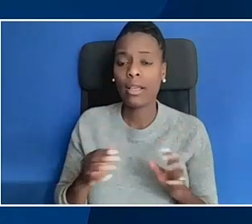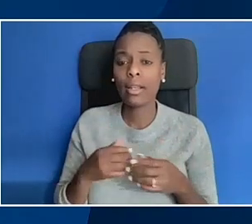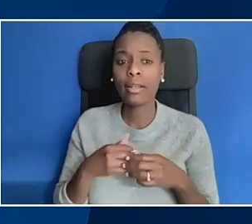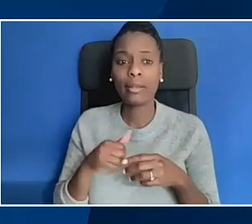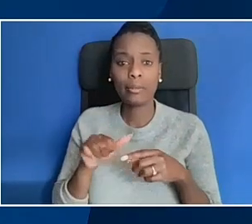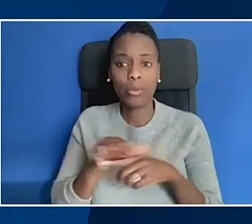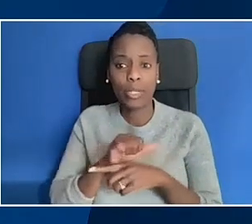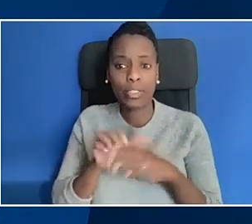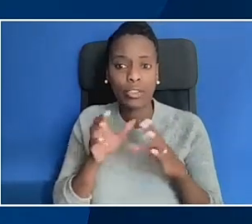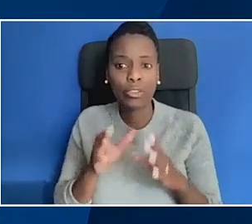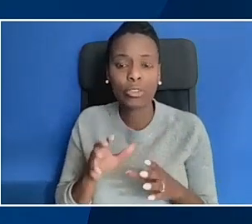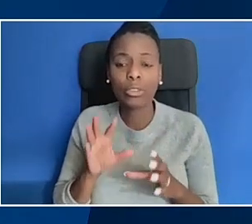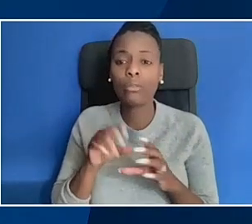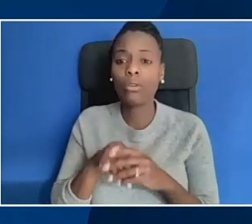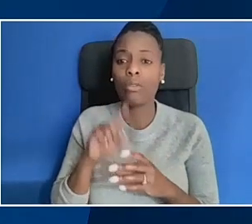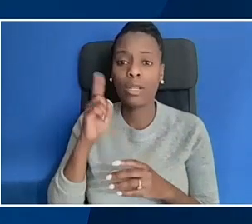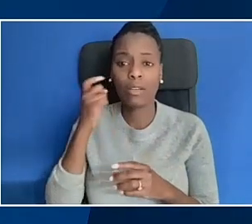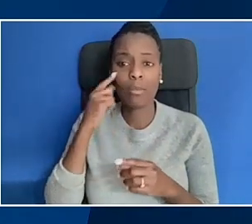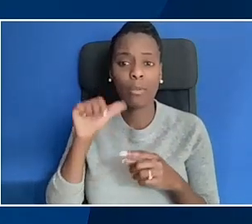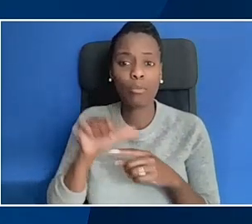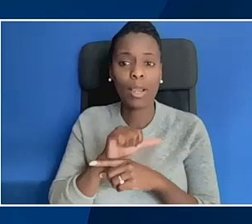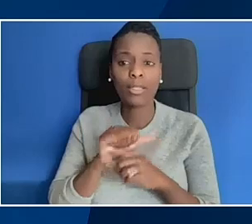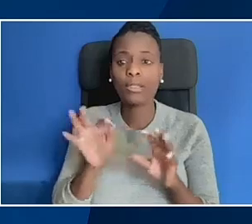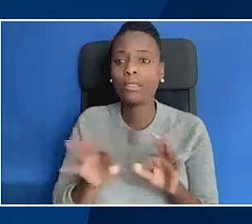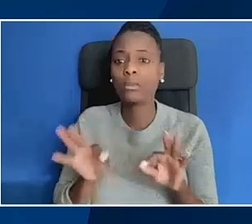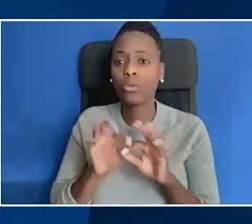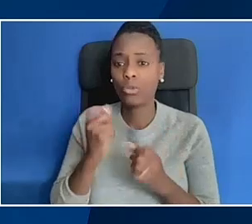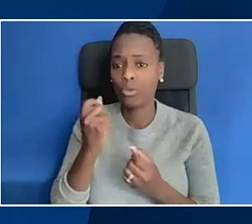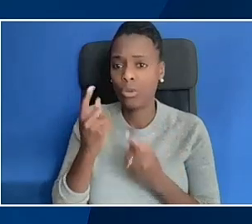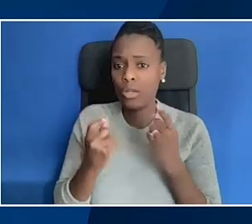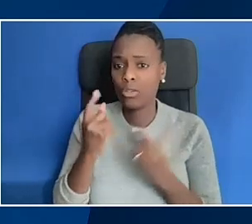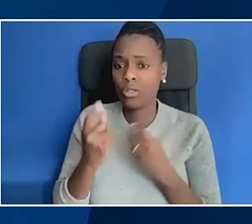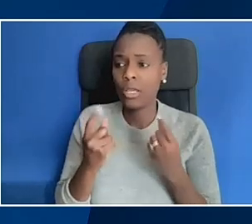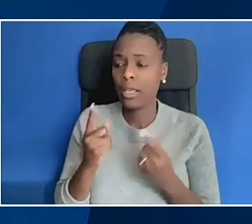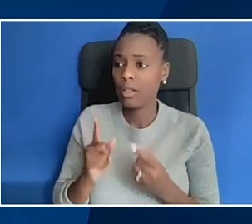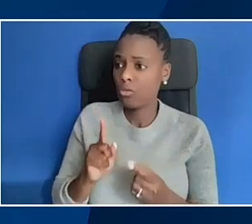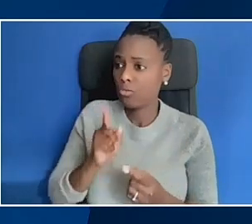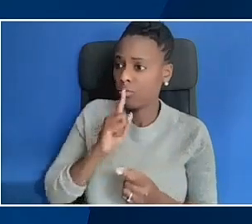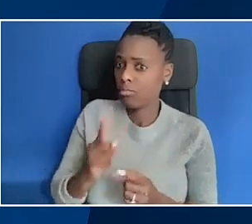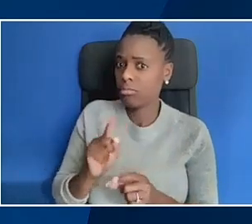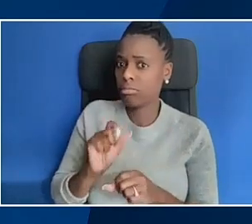want to make sure that we first understand the substantive perspective of people who